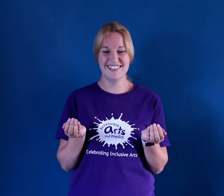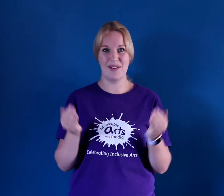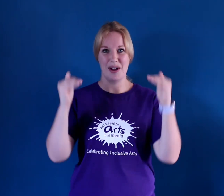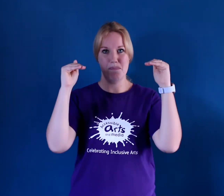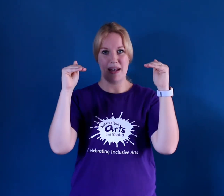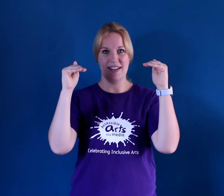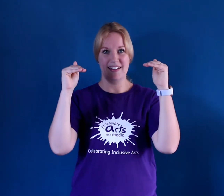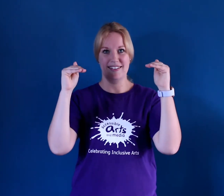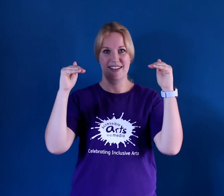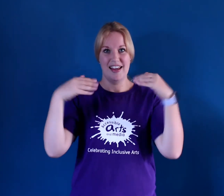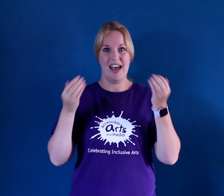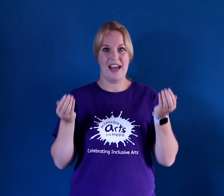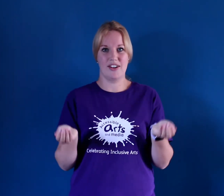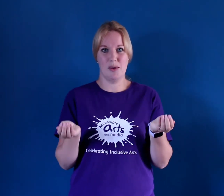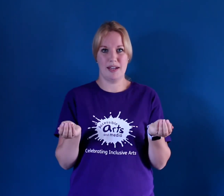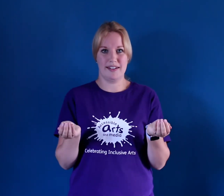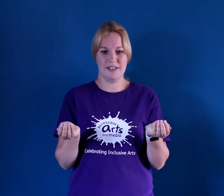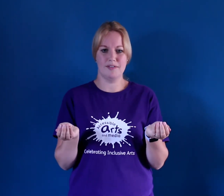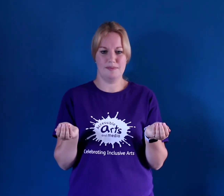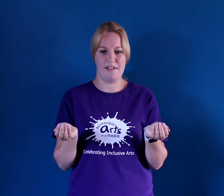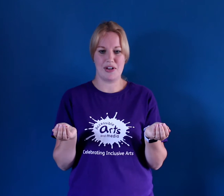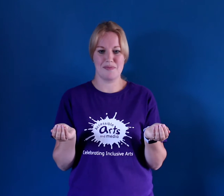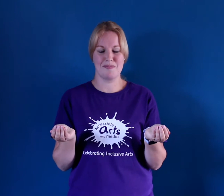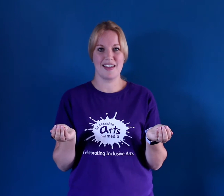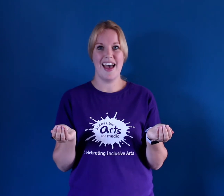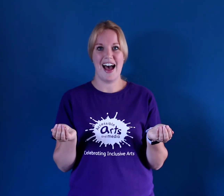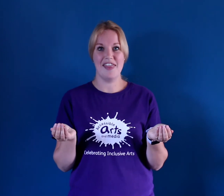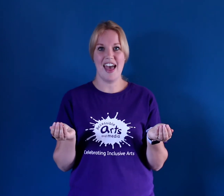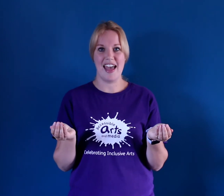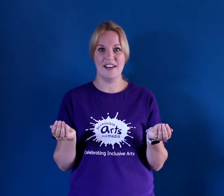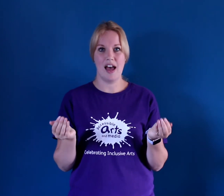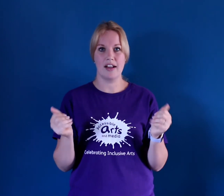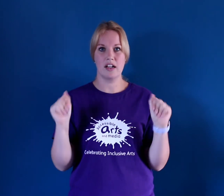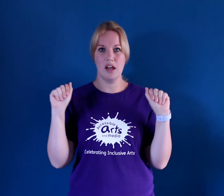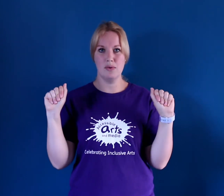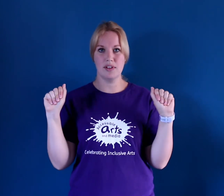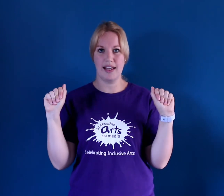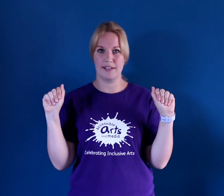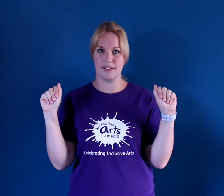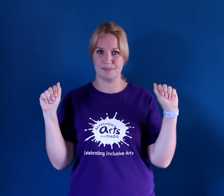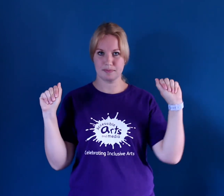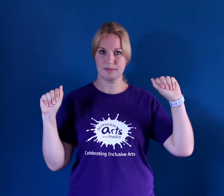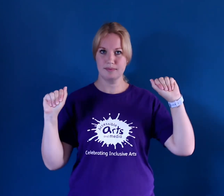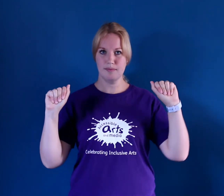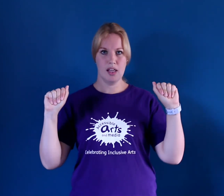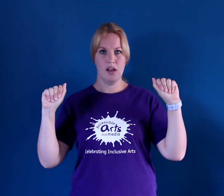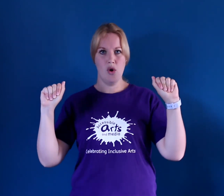So we’ve got bent hand and a cupped hand. Very good. And then a closed hand.